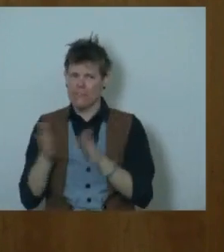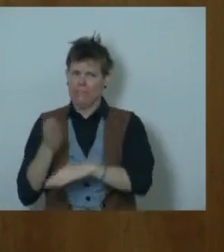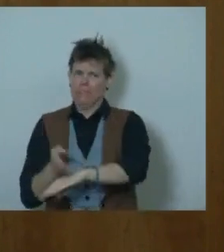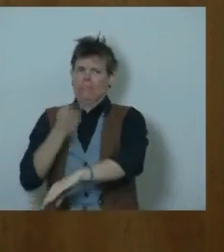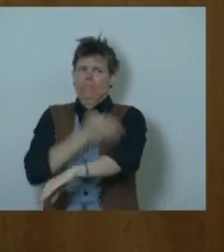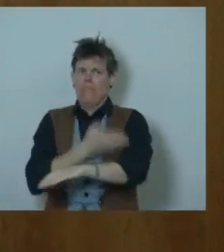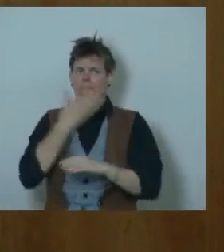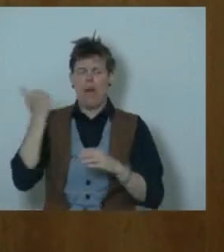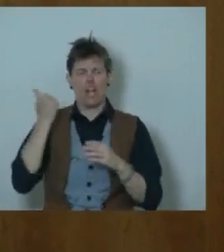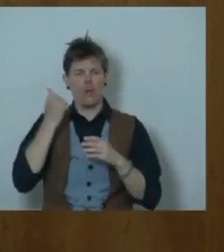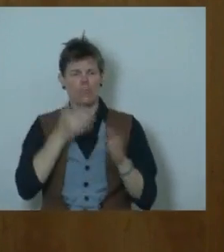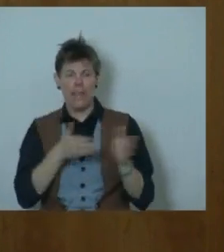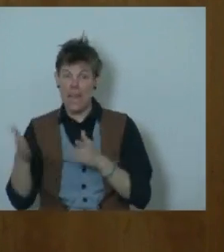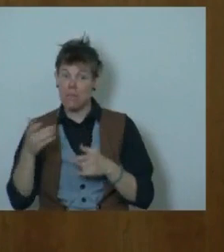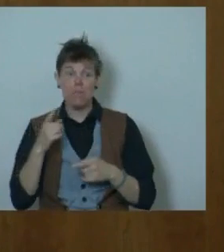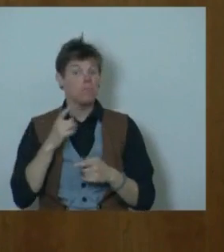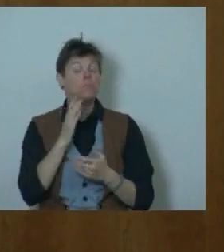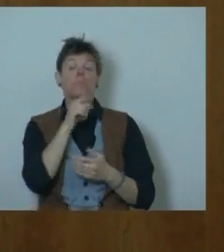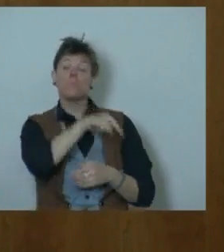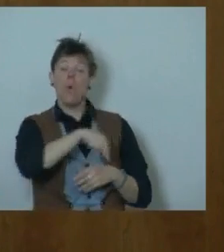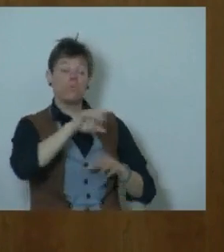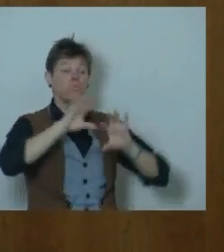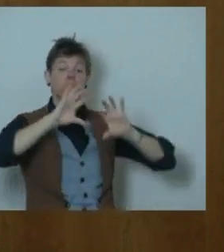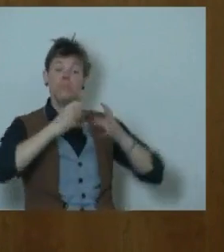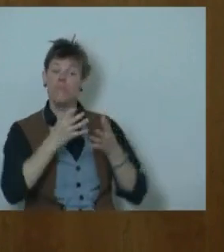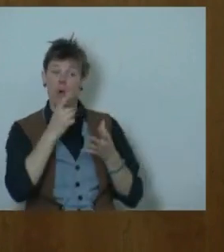WE COULD HAVE DONE A BETTER JOB PERHAPS PREPARING YOU.